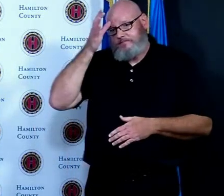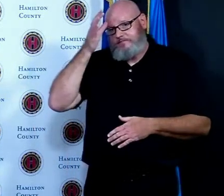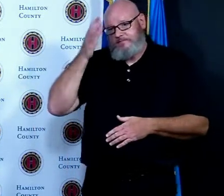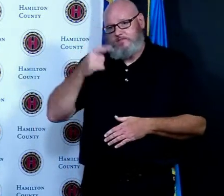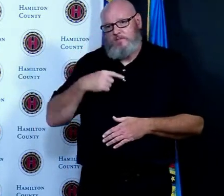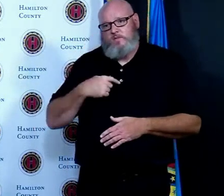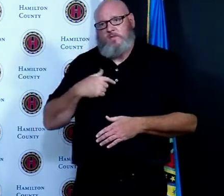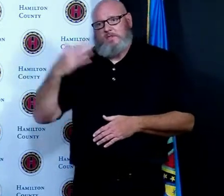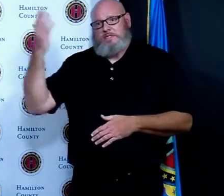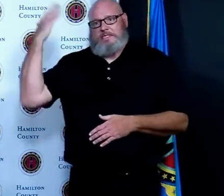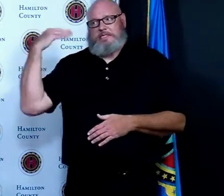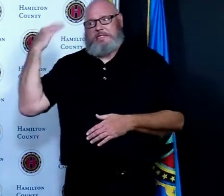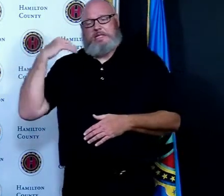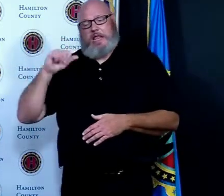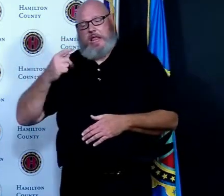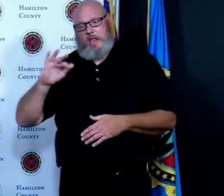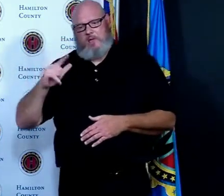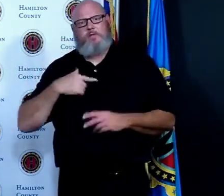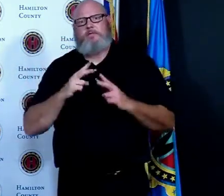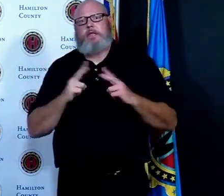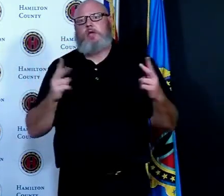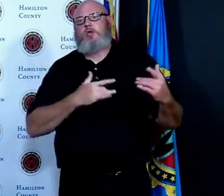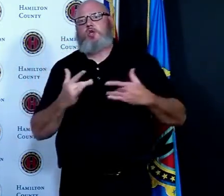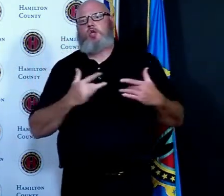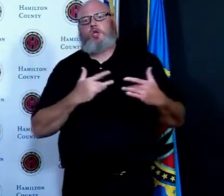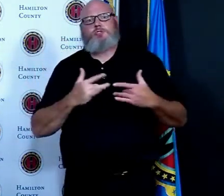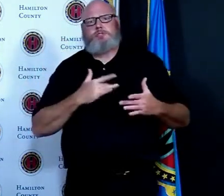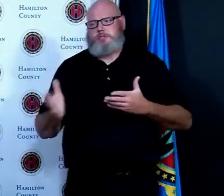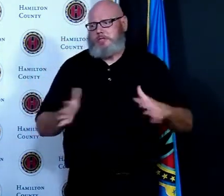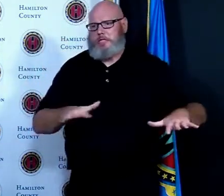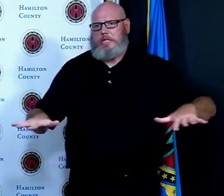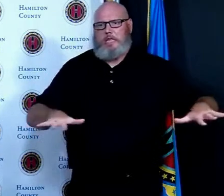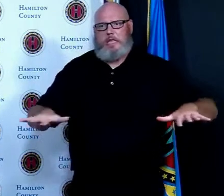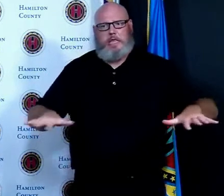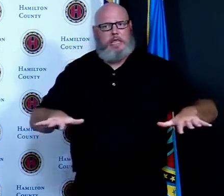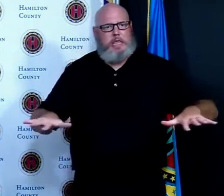much greater sense of what our resource availability in our community is now